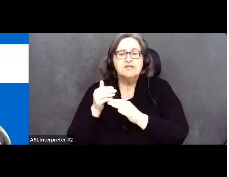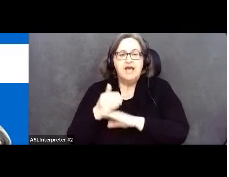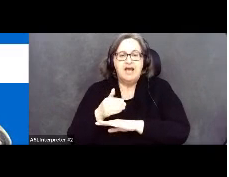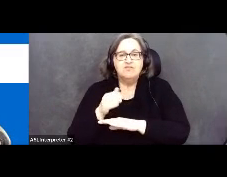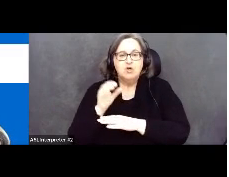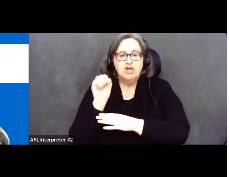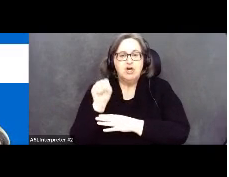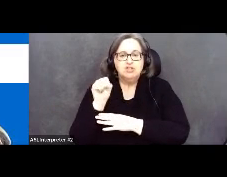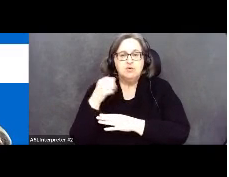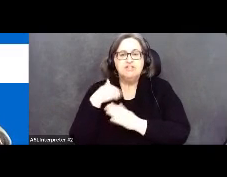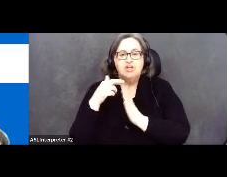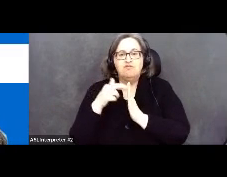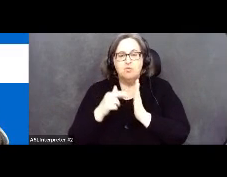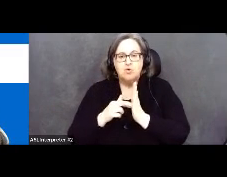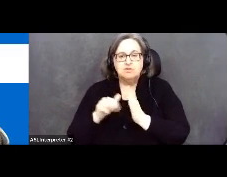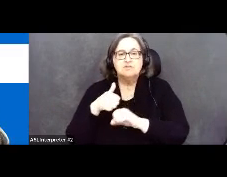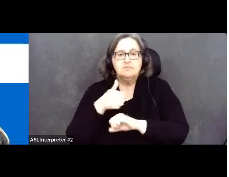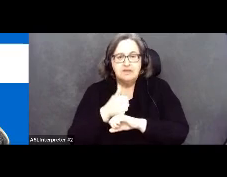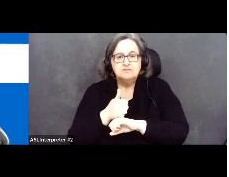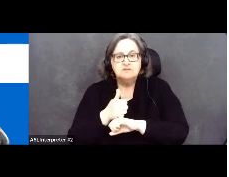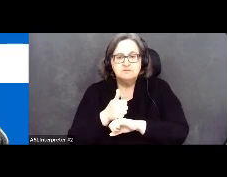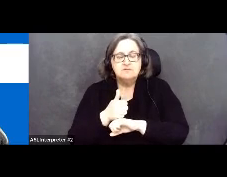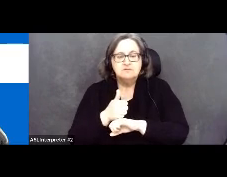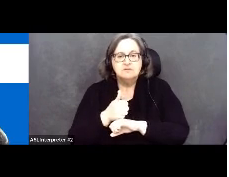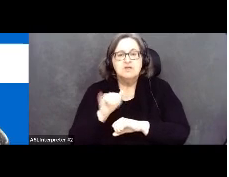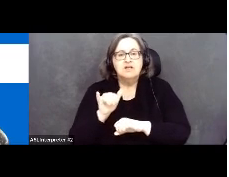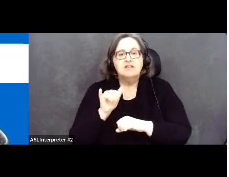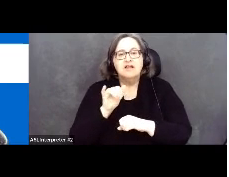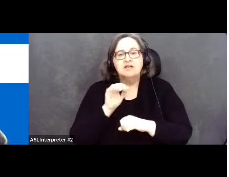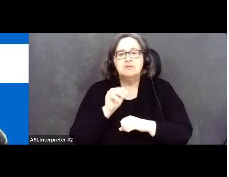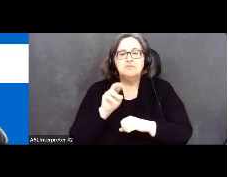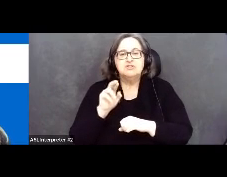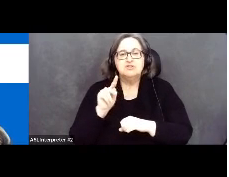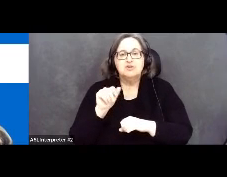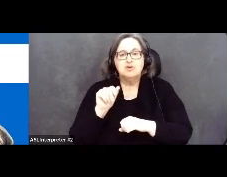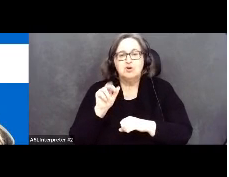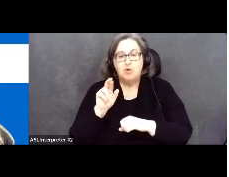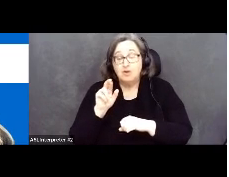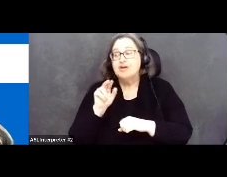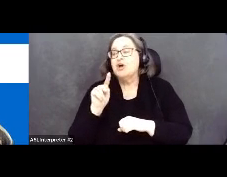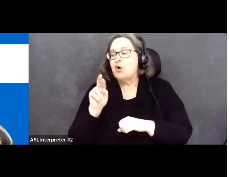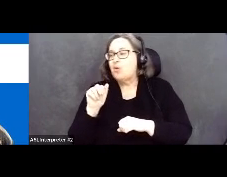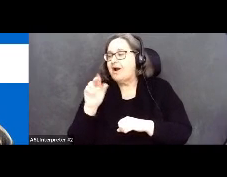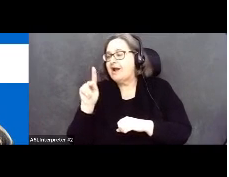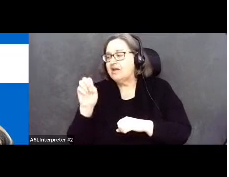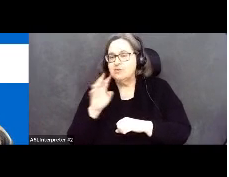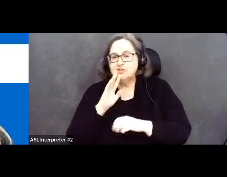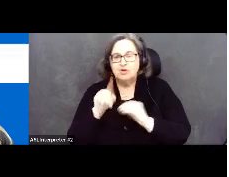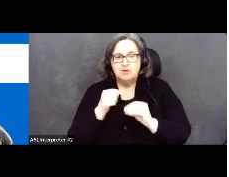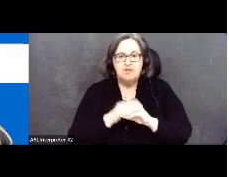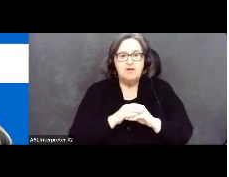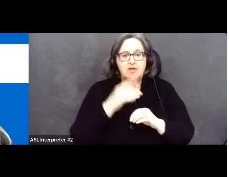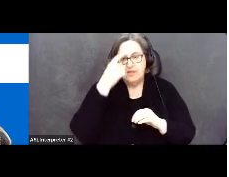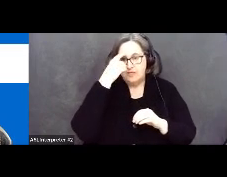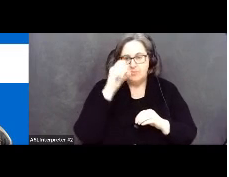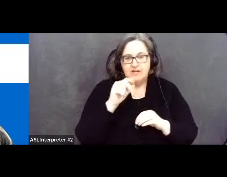There are rules in place as Mr. Kracke was talking about. The BrainSTEPS program in Pennsylvania,